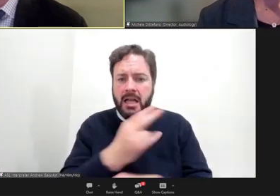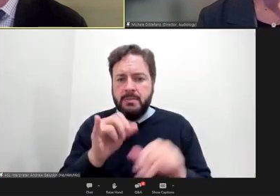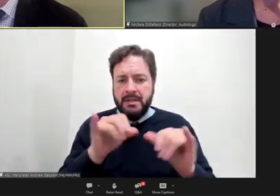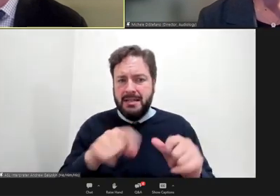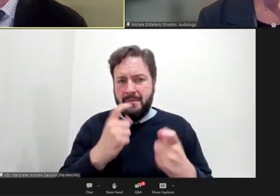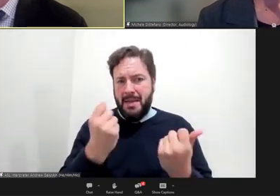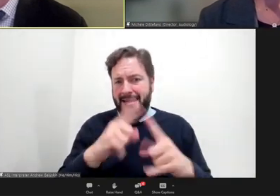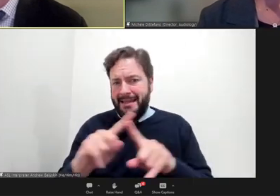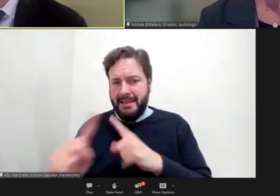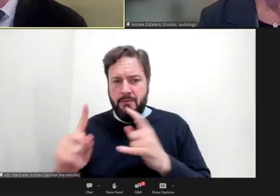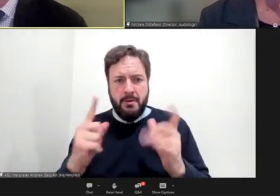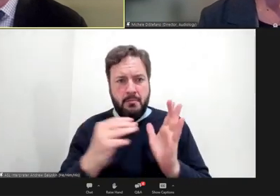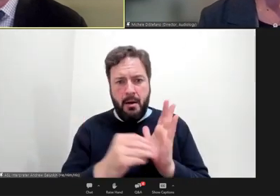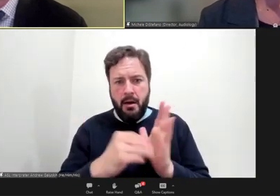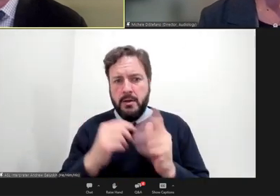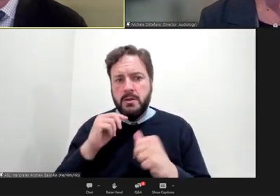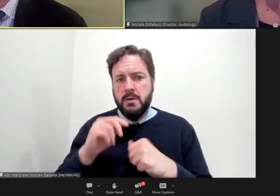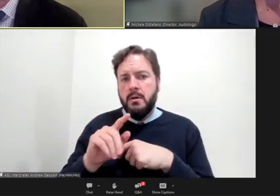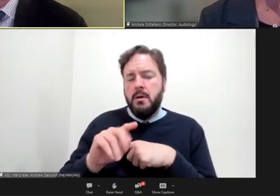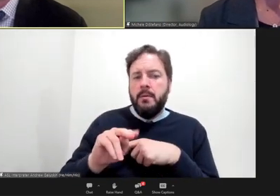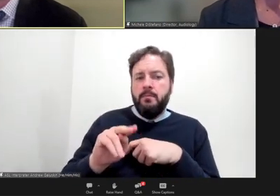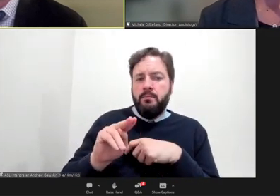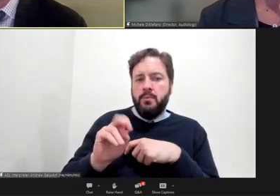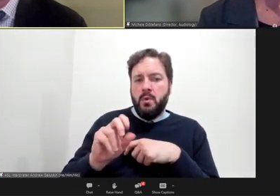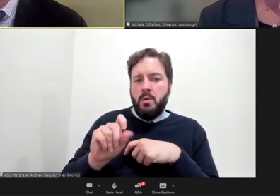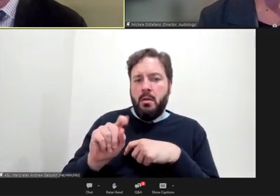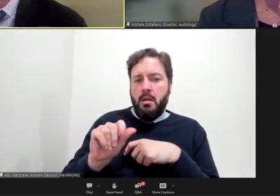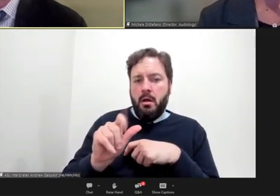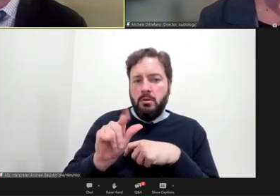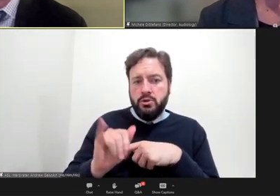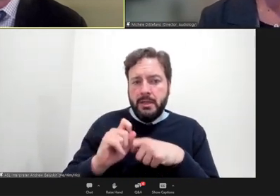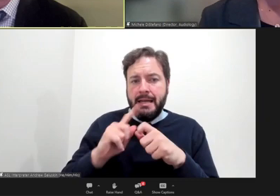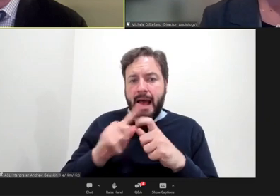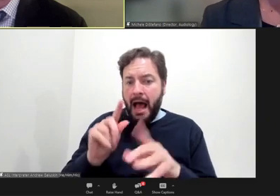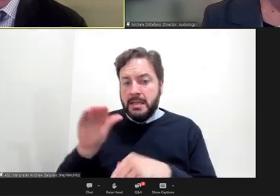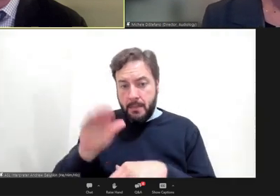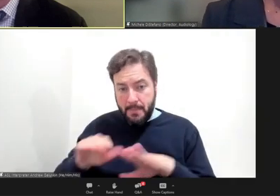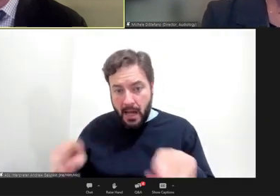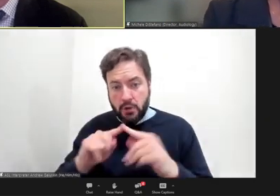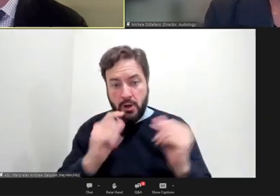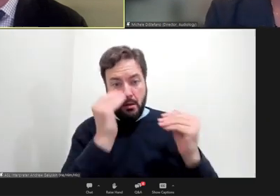Neurotology is part of their board certification -- it does include pediatric and adult care.